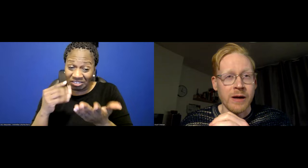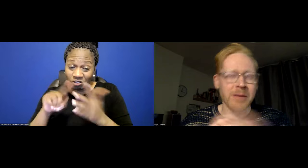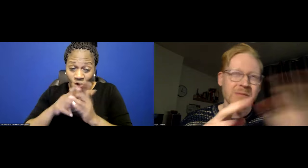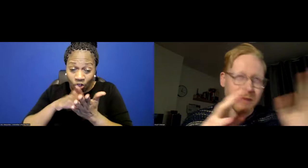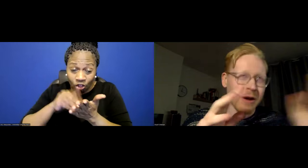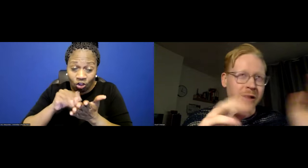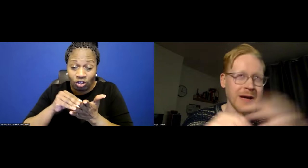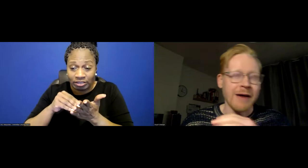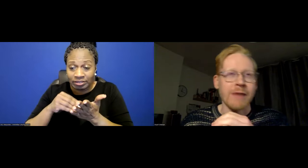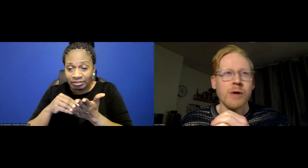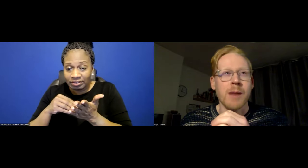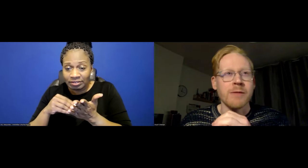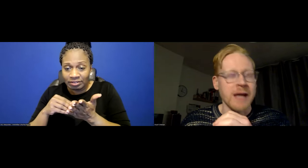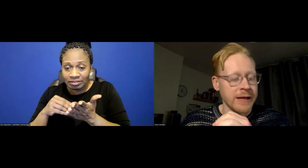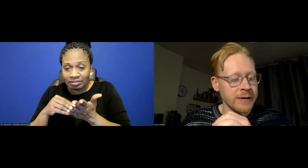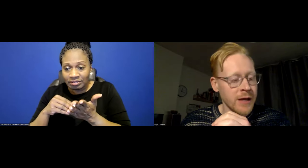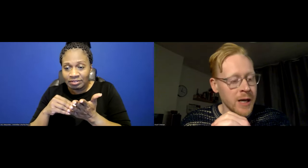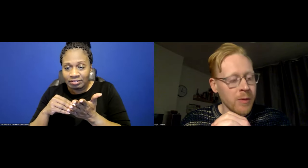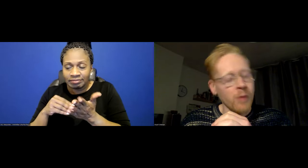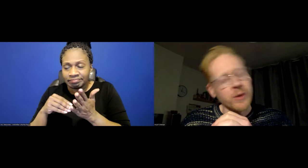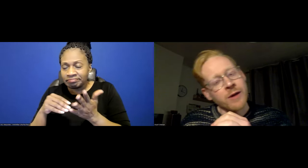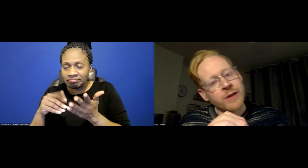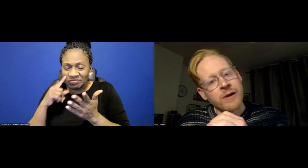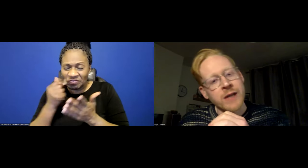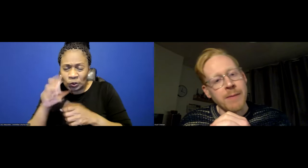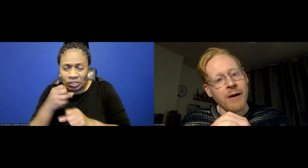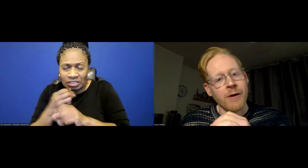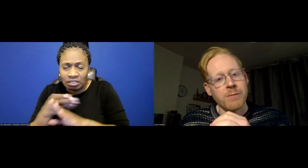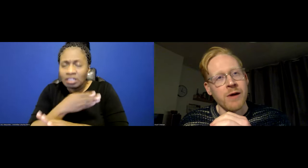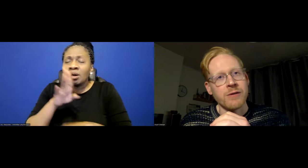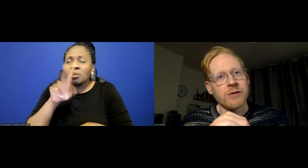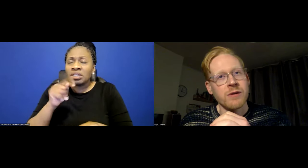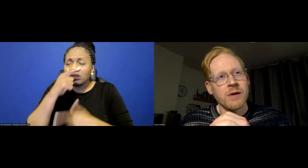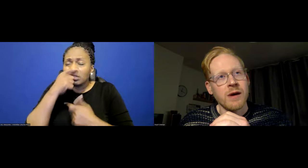and I'd been learning the clarinet for a couple of years. But what was so interesting about her approach